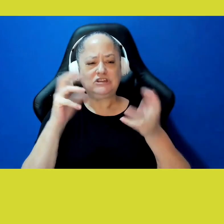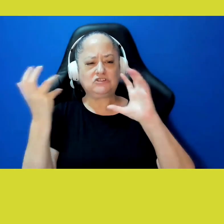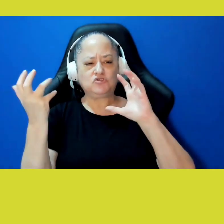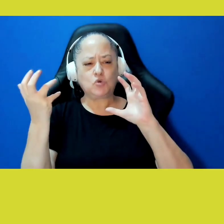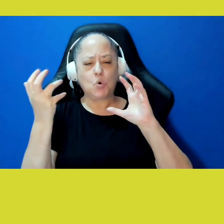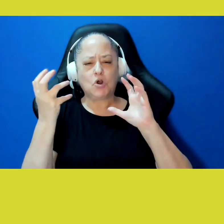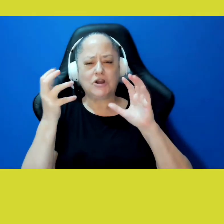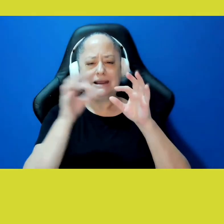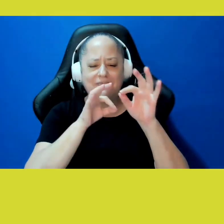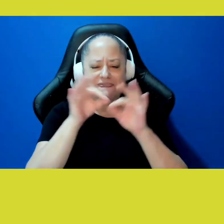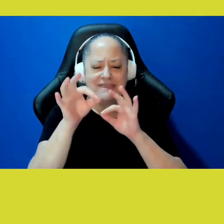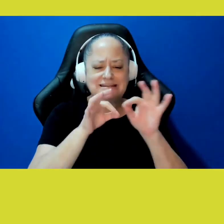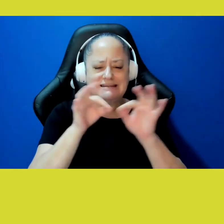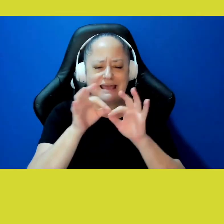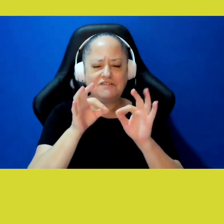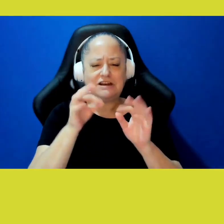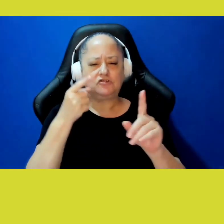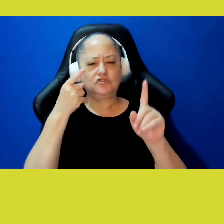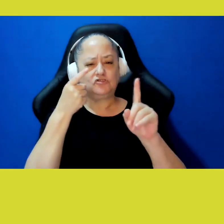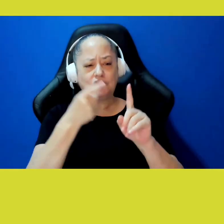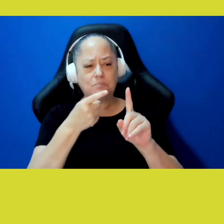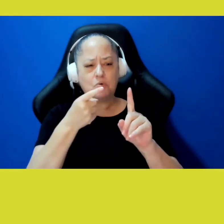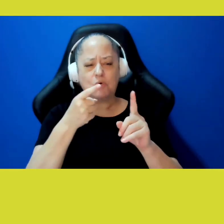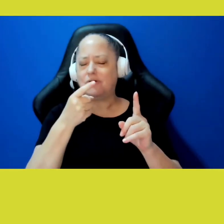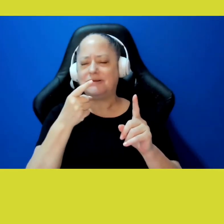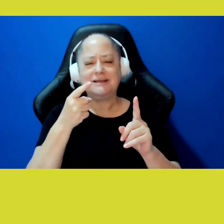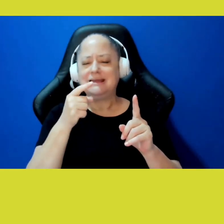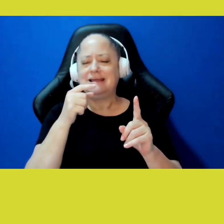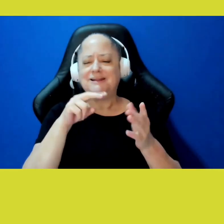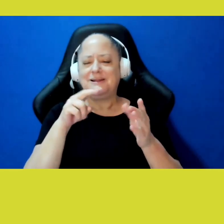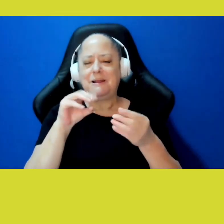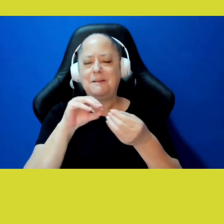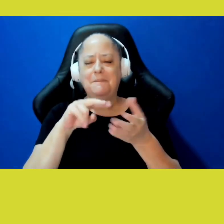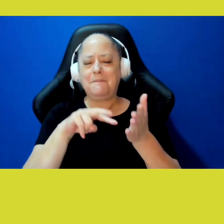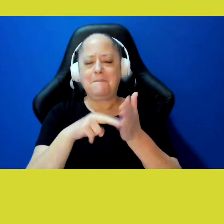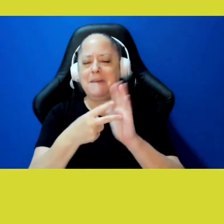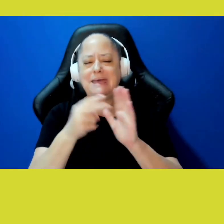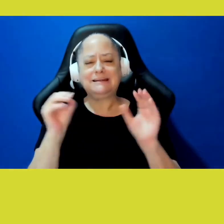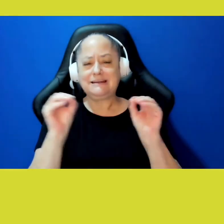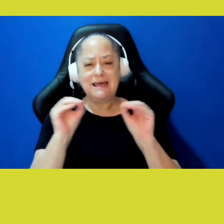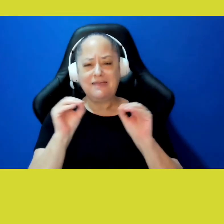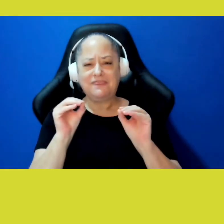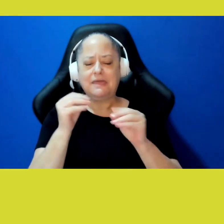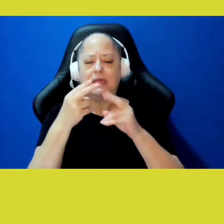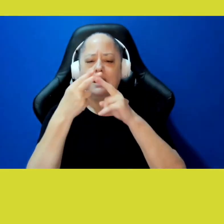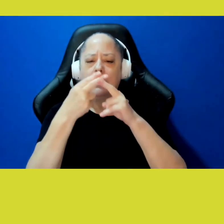to the point where it was meaningless. So I think the idea of calling Housing First a program